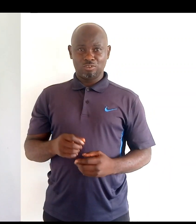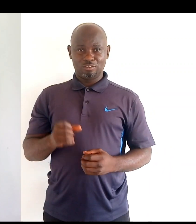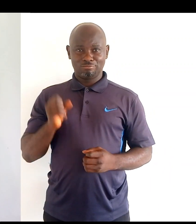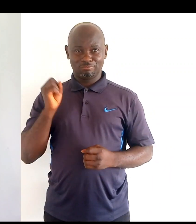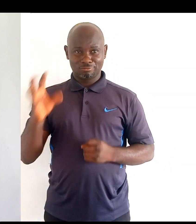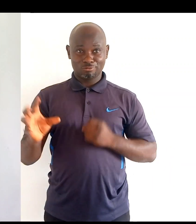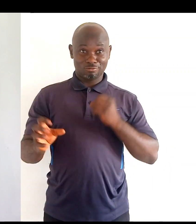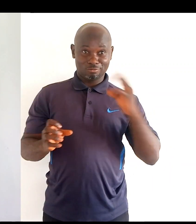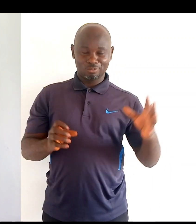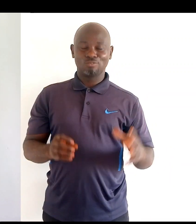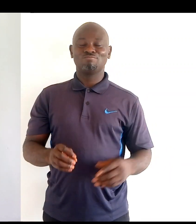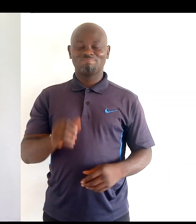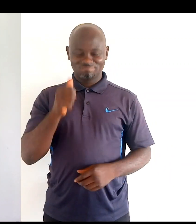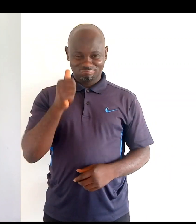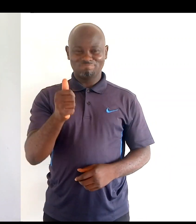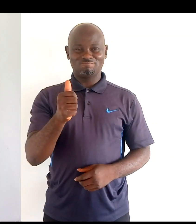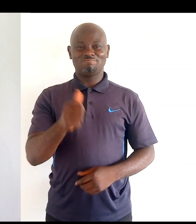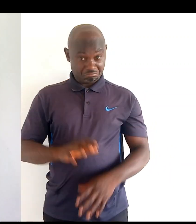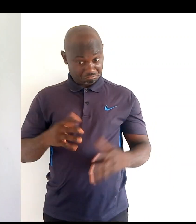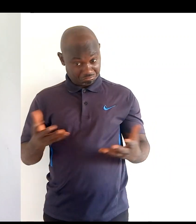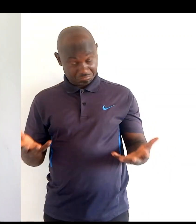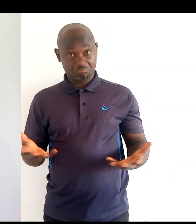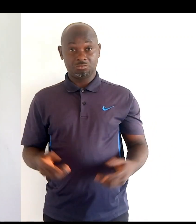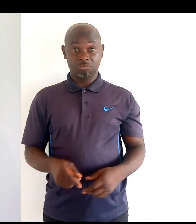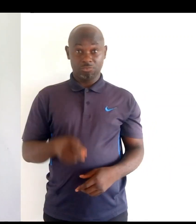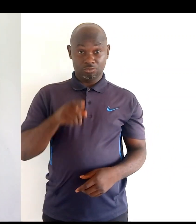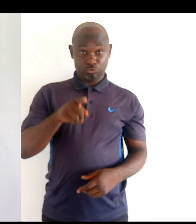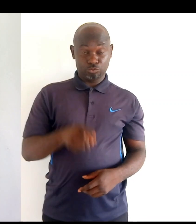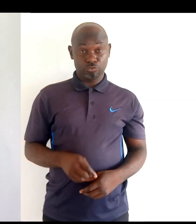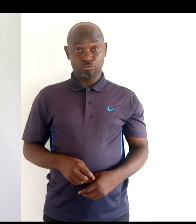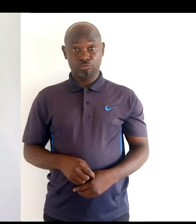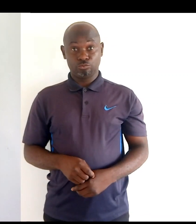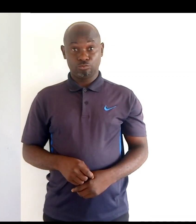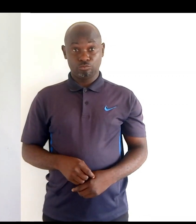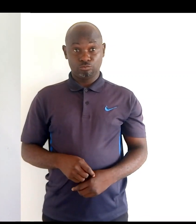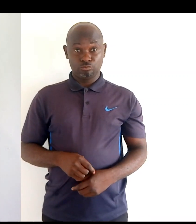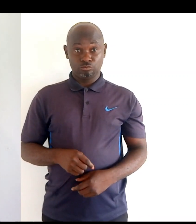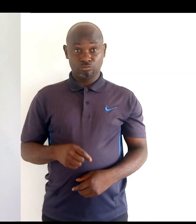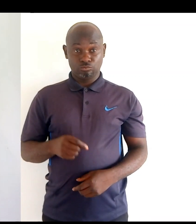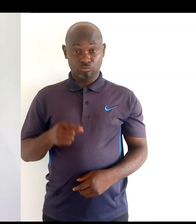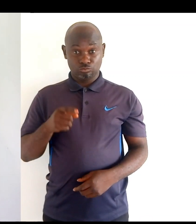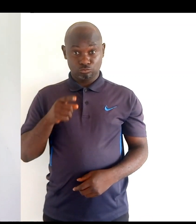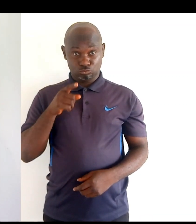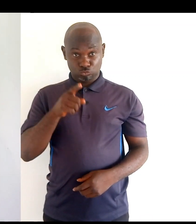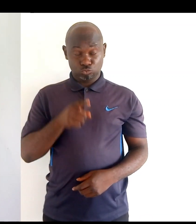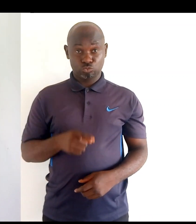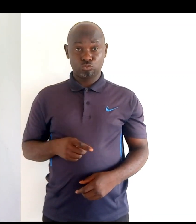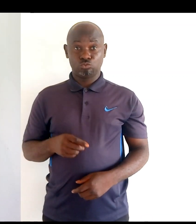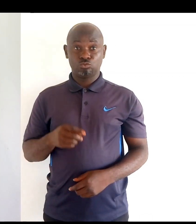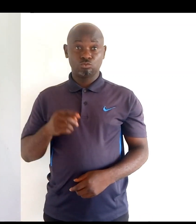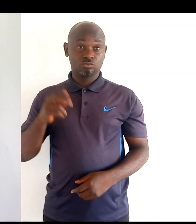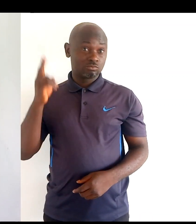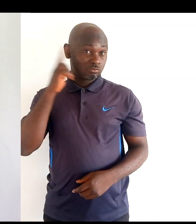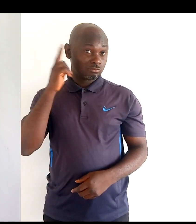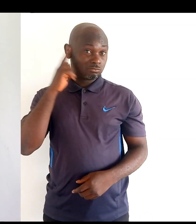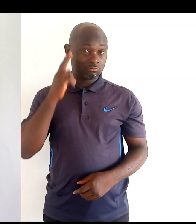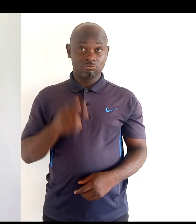Aside the languages dying out and becoming moribund, there's also the stigma tied to